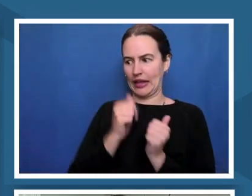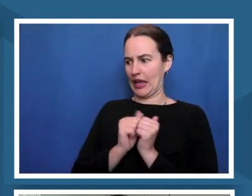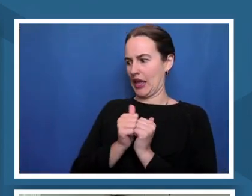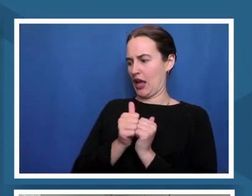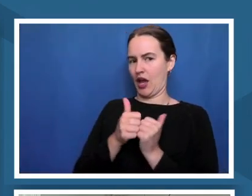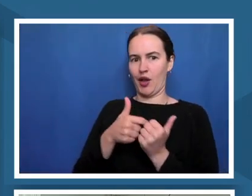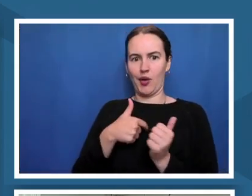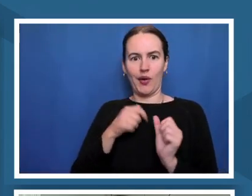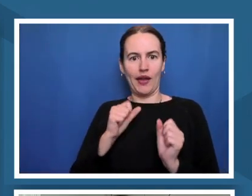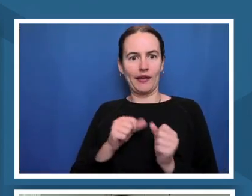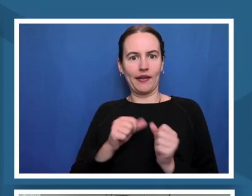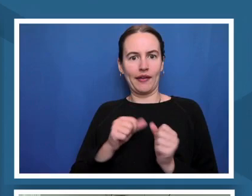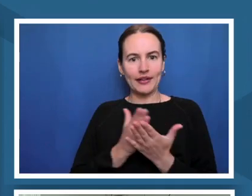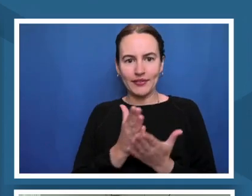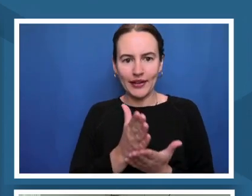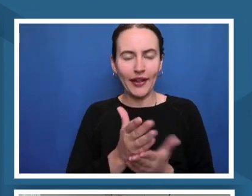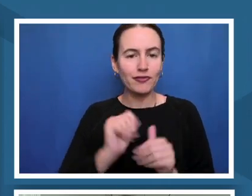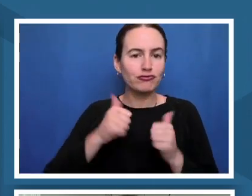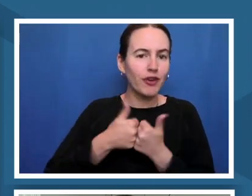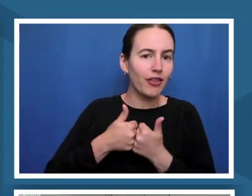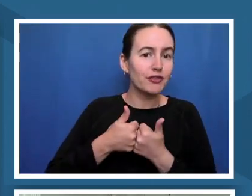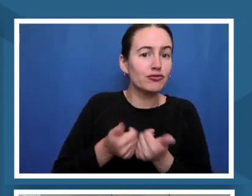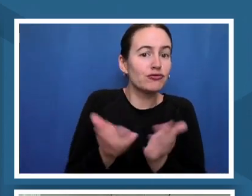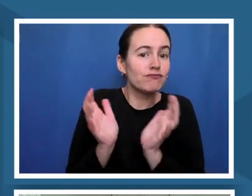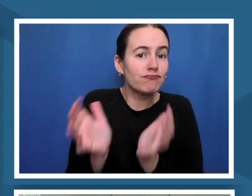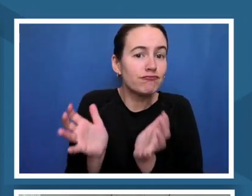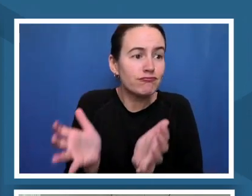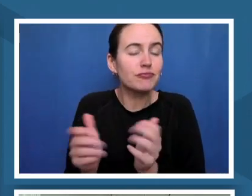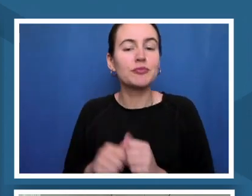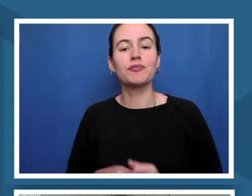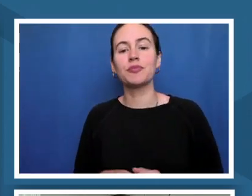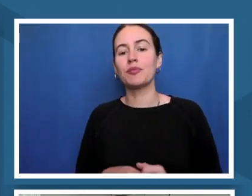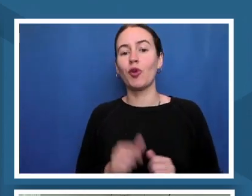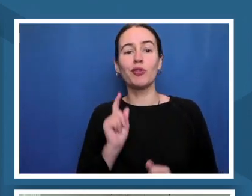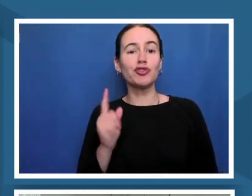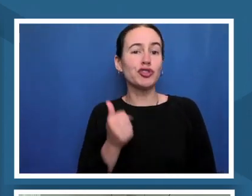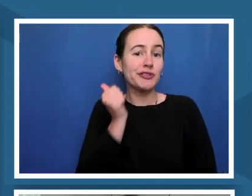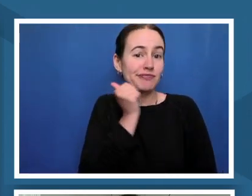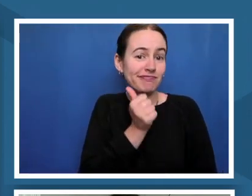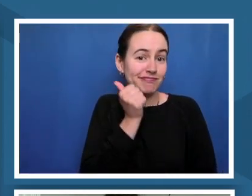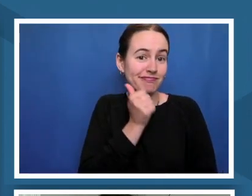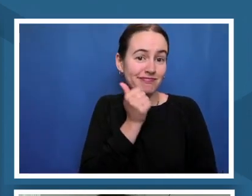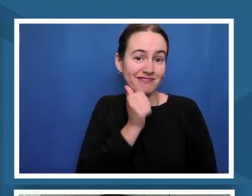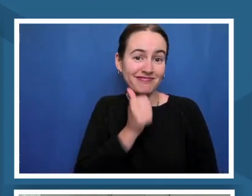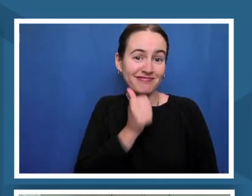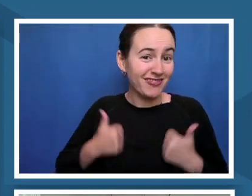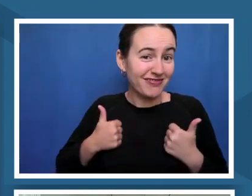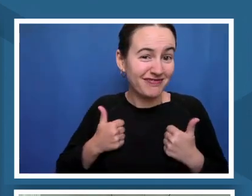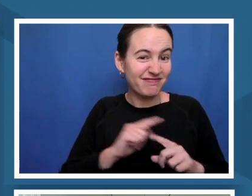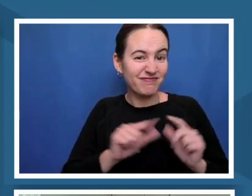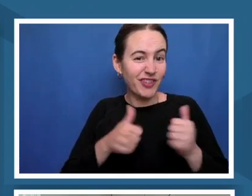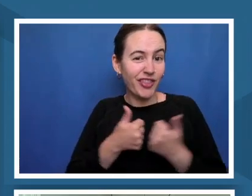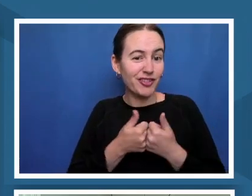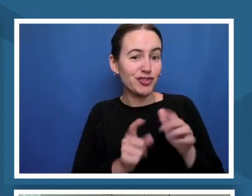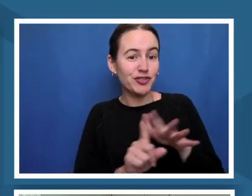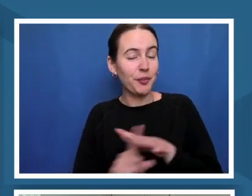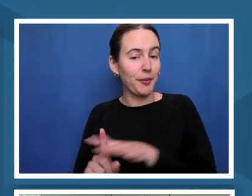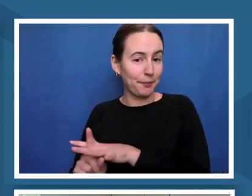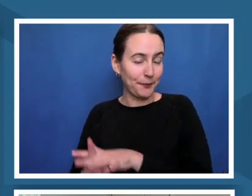challenging conversations or the challenges of everyday life and what i